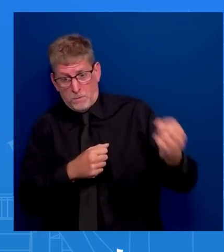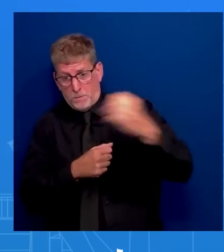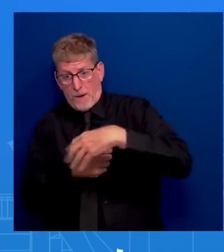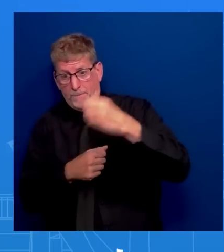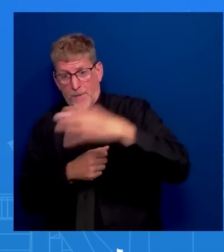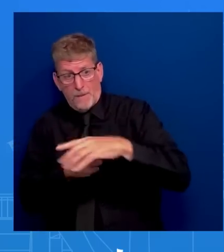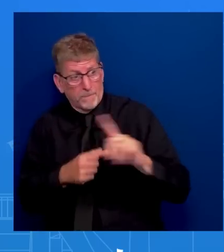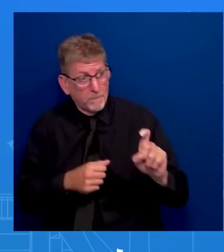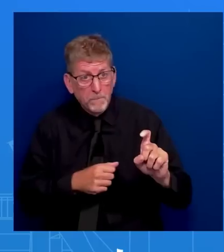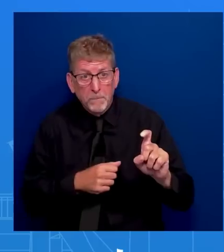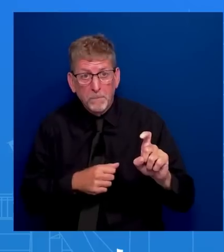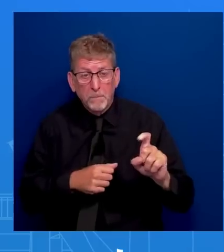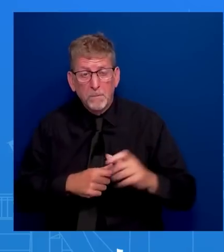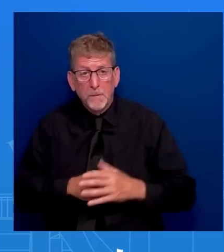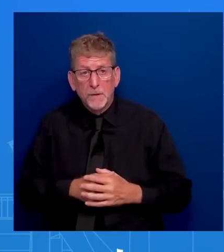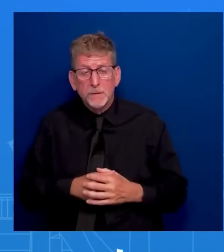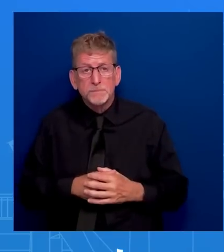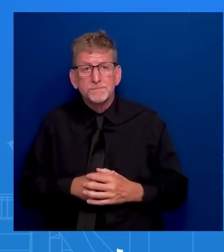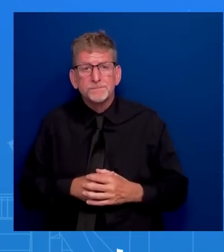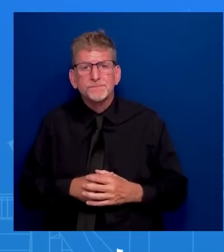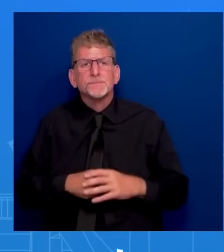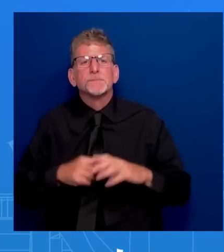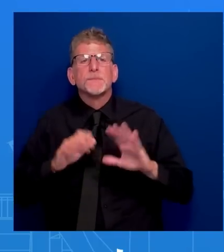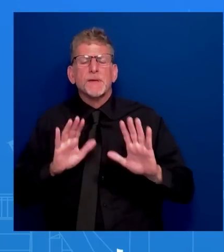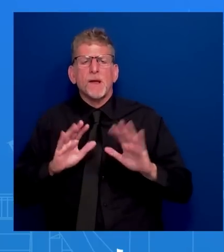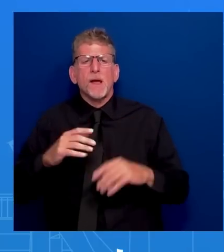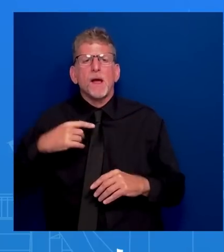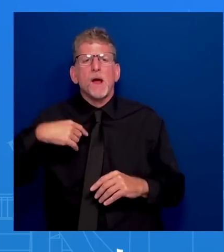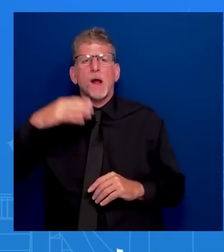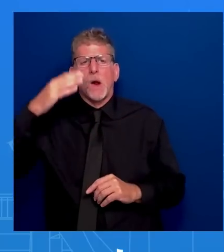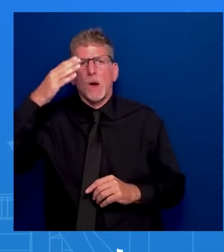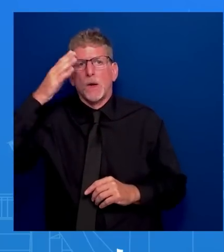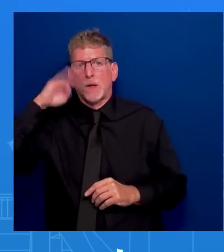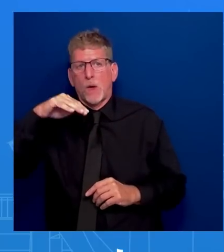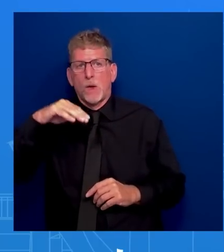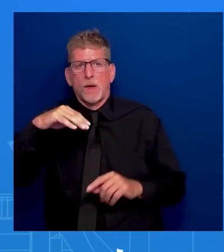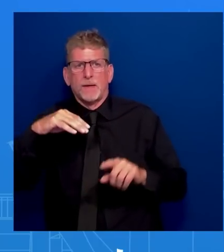The fight has been in the east and the southwest of the country, and it's far from over.